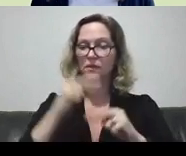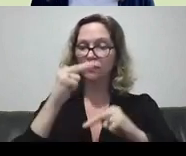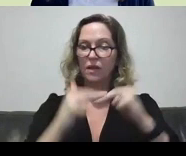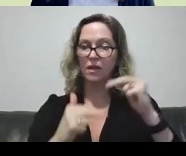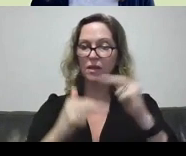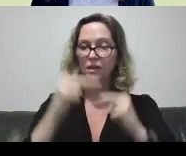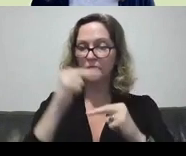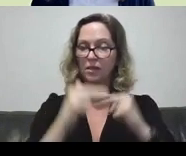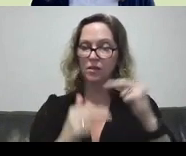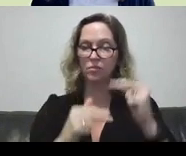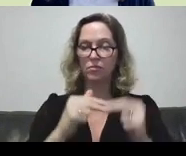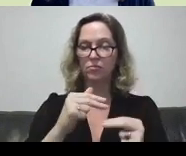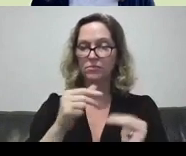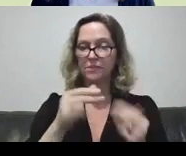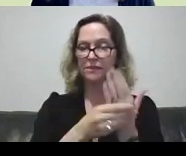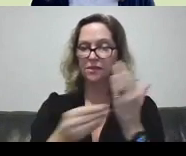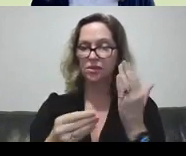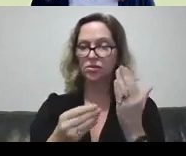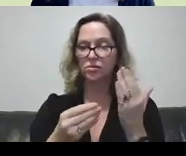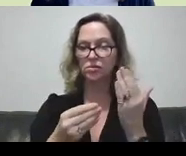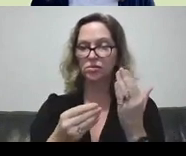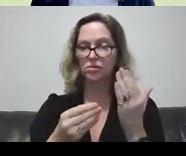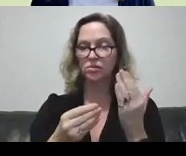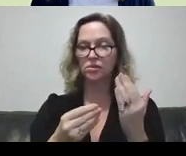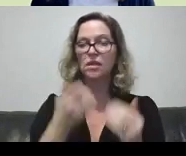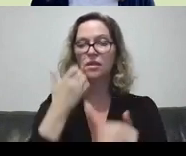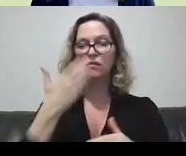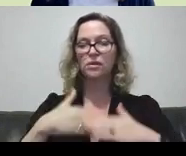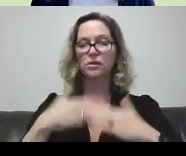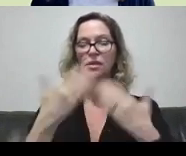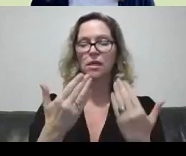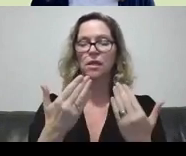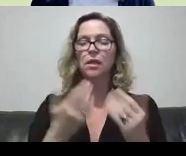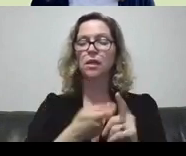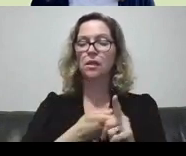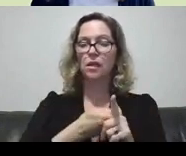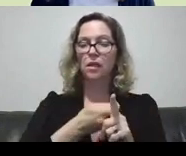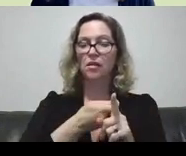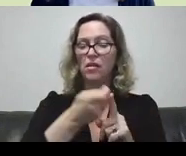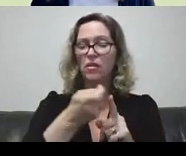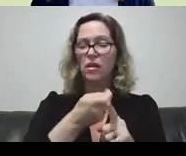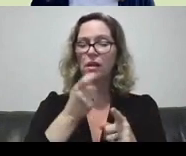routines the therapist may only need to stepping every four to six weeks then